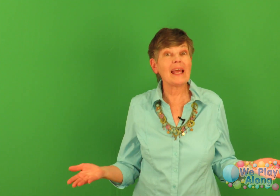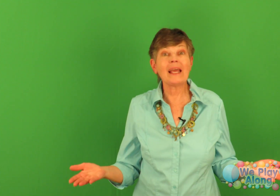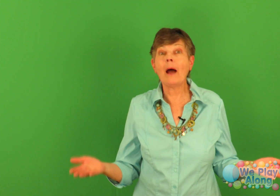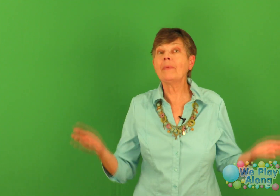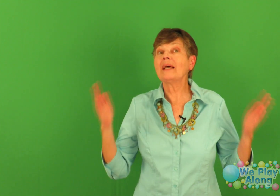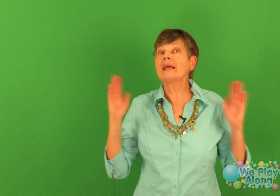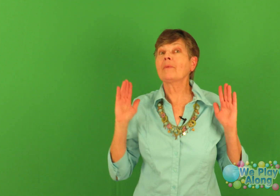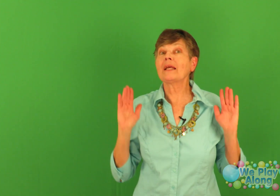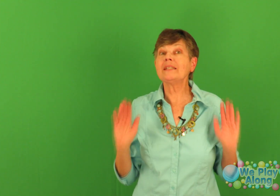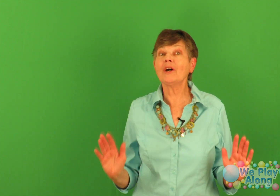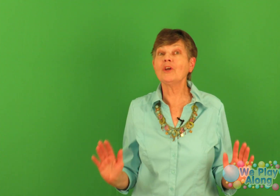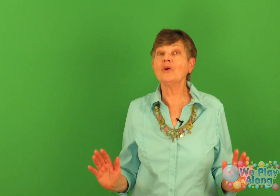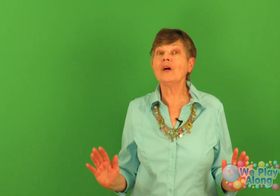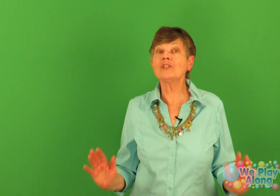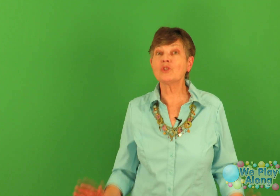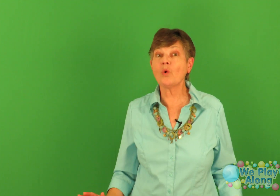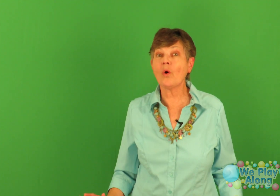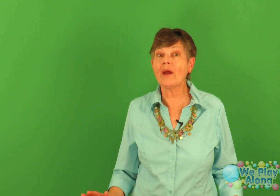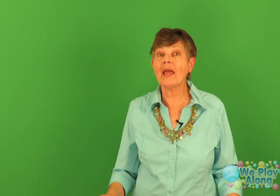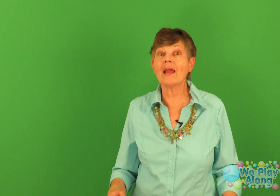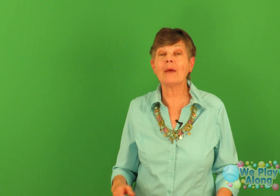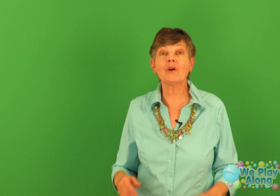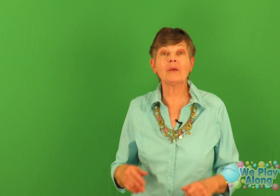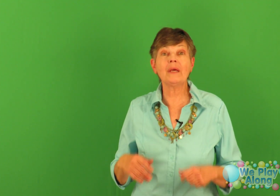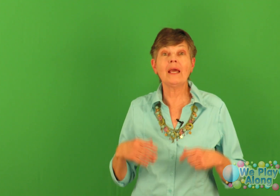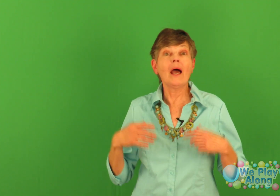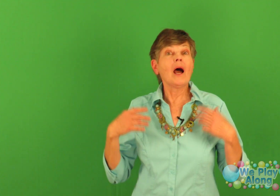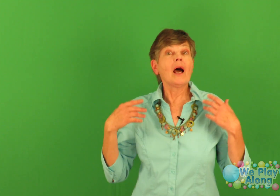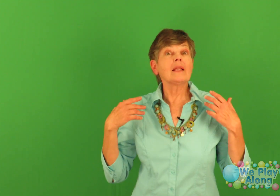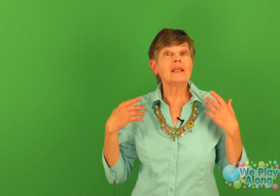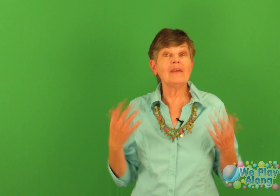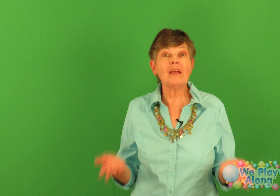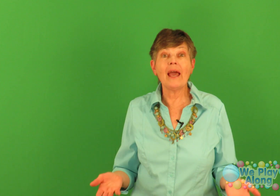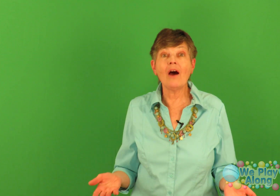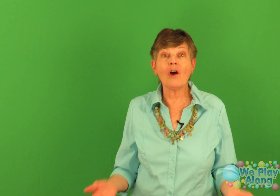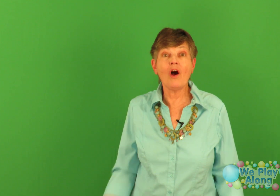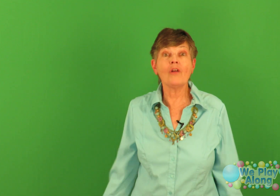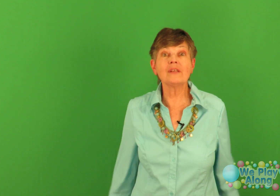thing up is I'm gonna tell you a story and I'm gonna be leaving out all the